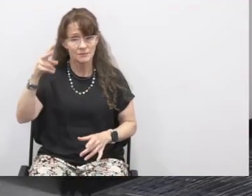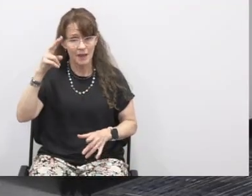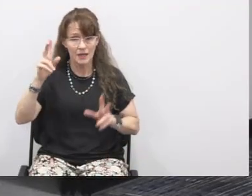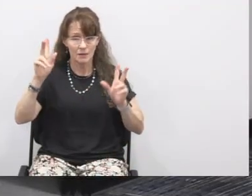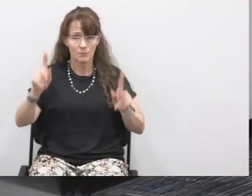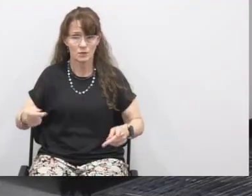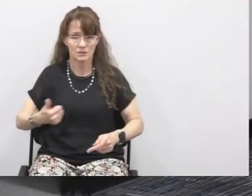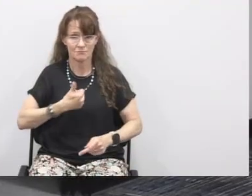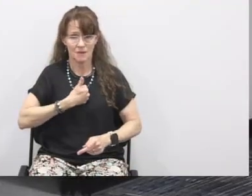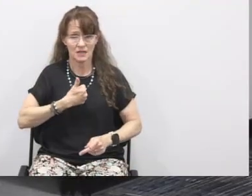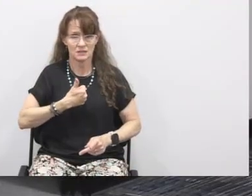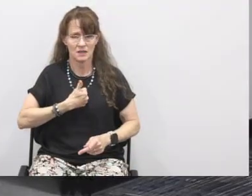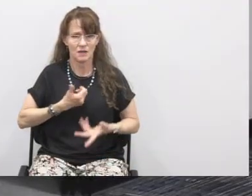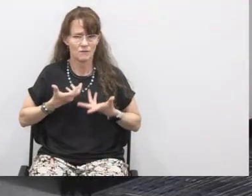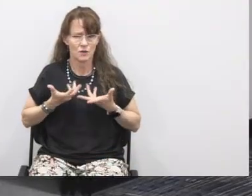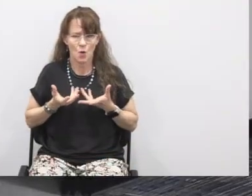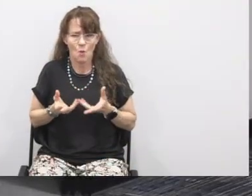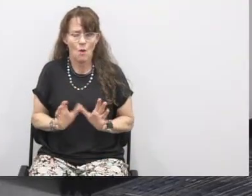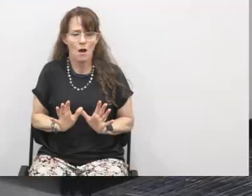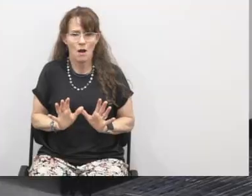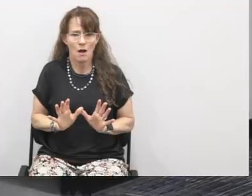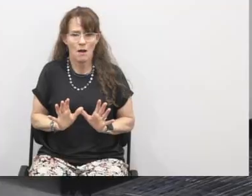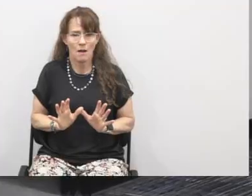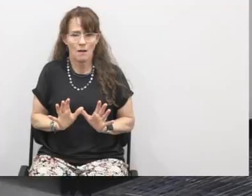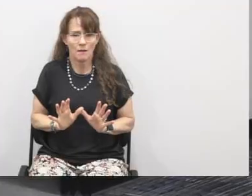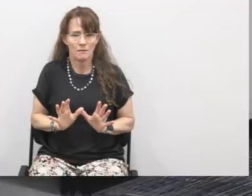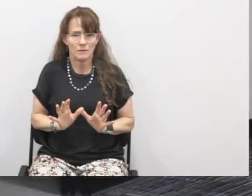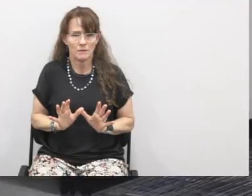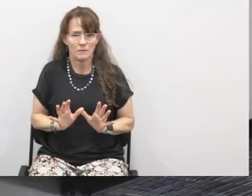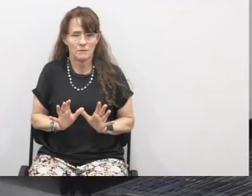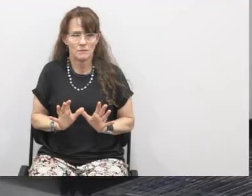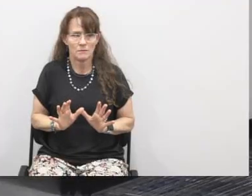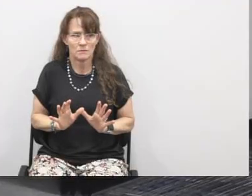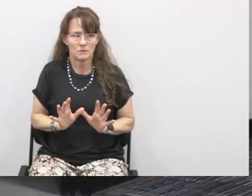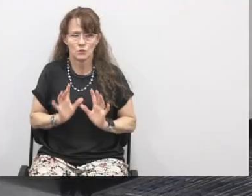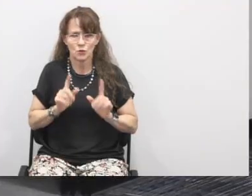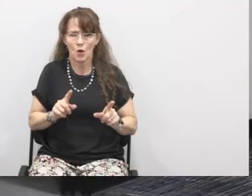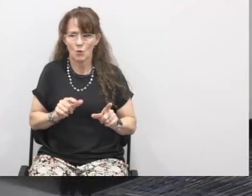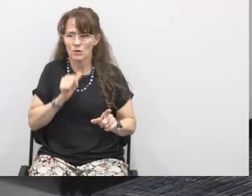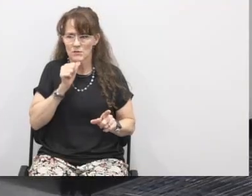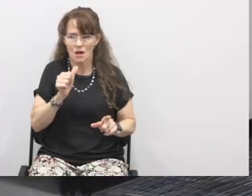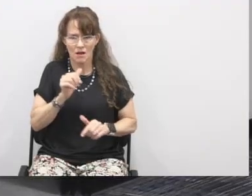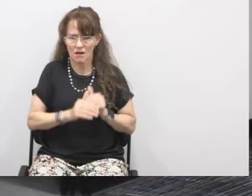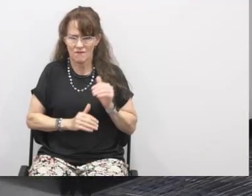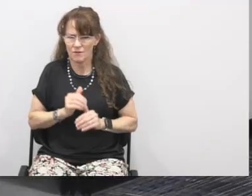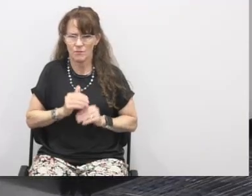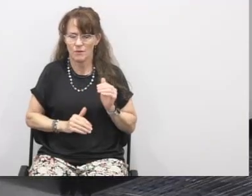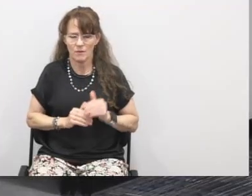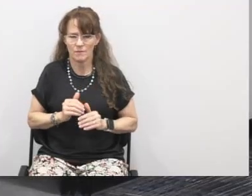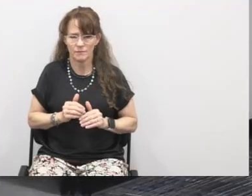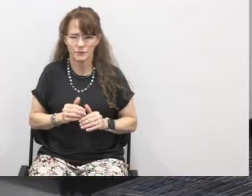you know, you don't want to be at like anywhere at all where you don't feel comfortable. So what I talk with them about as well,